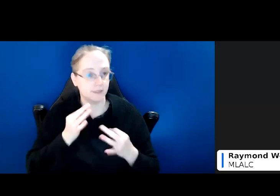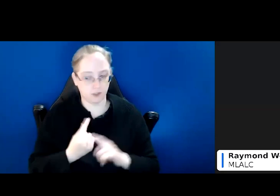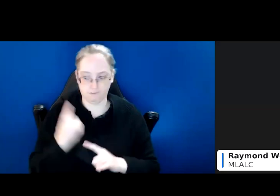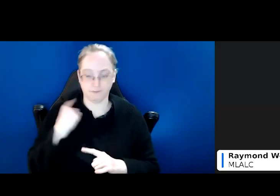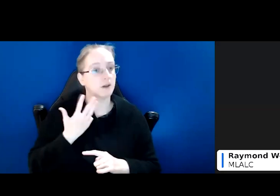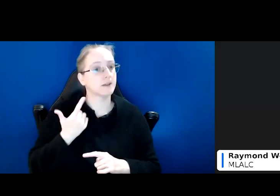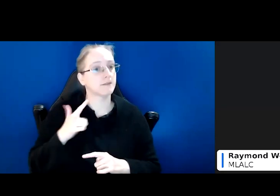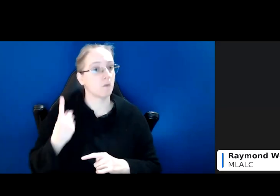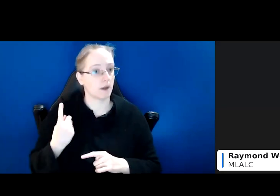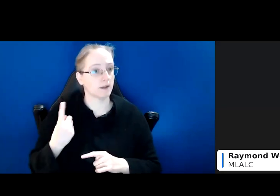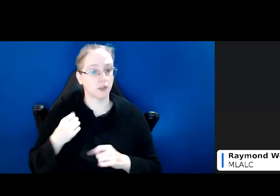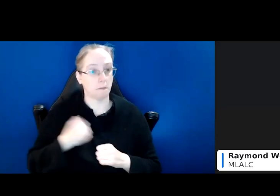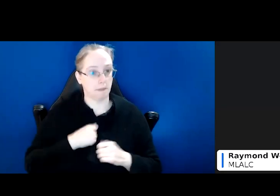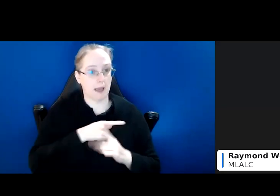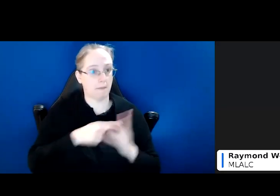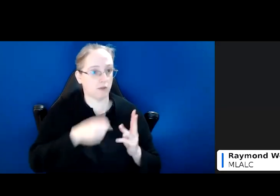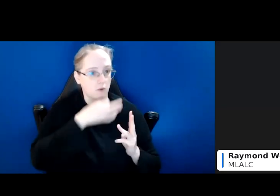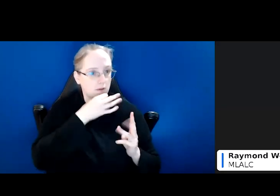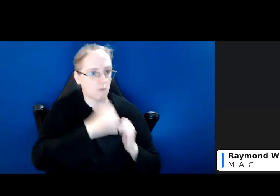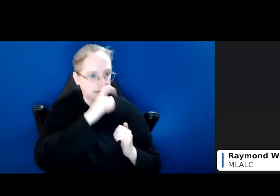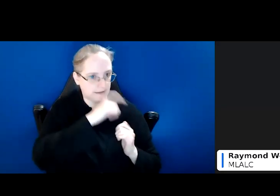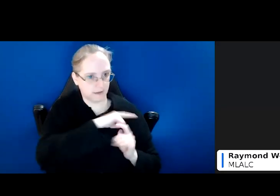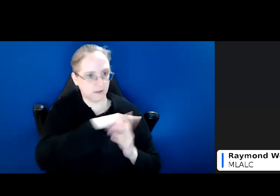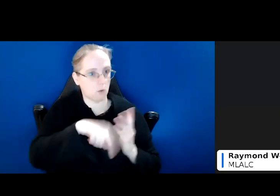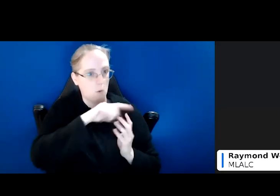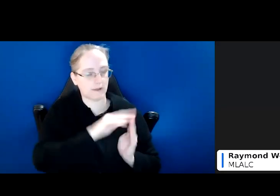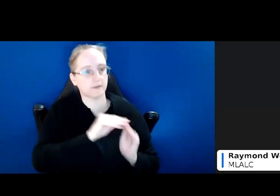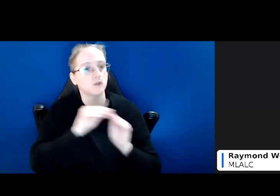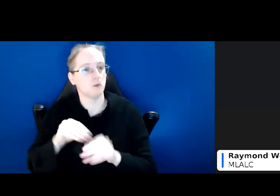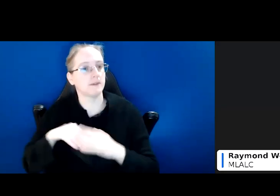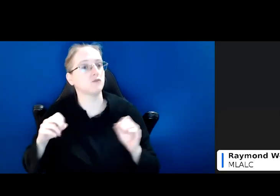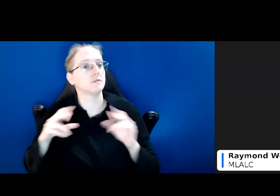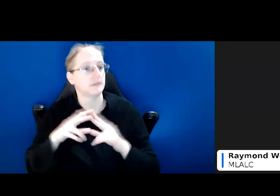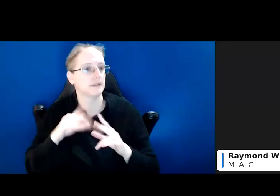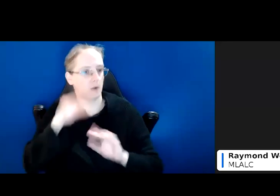to bring me my three siblings at the time to what I will Sydney for an education.